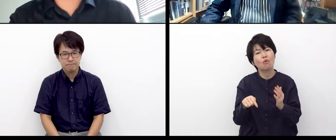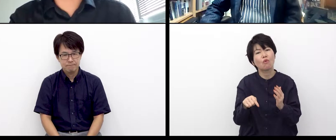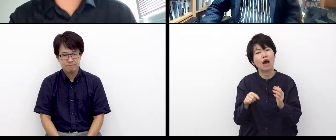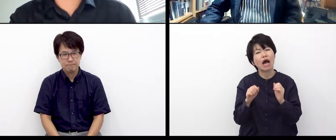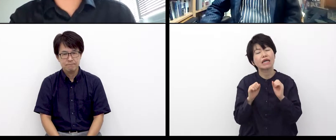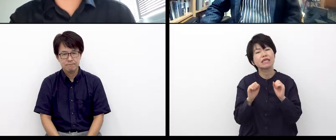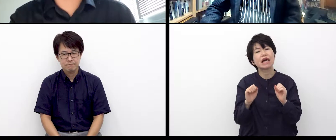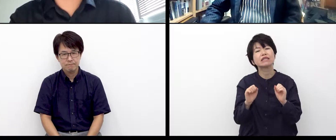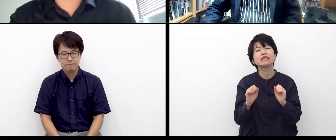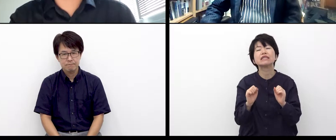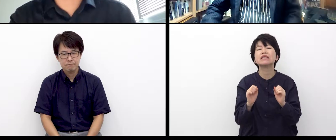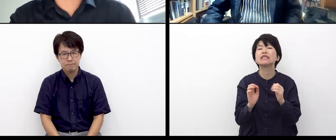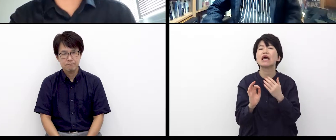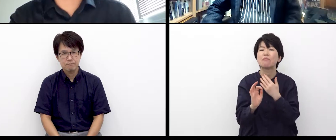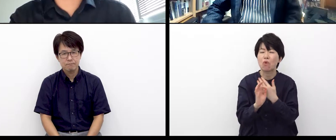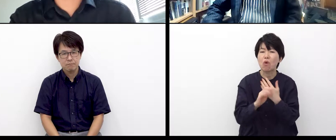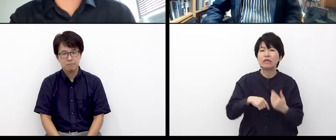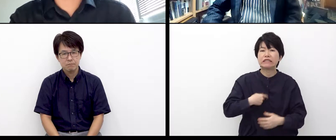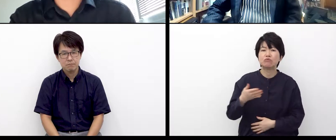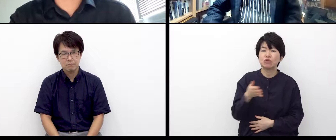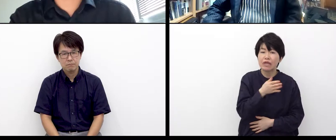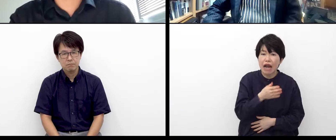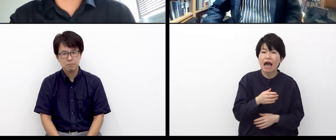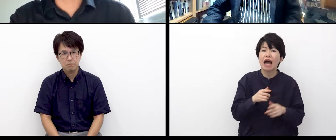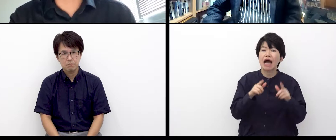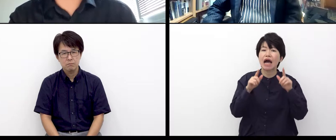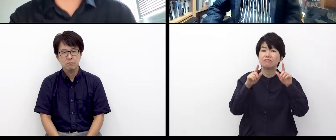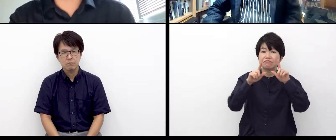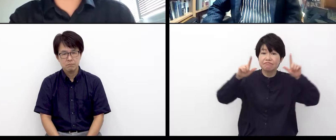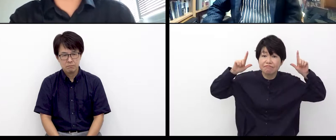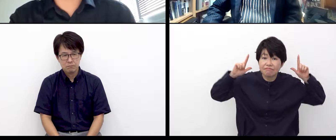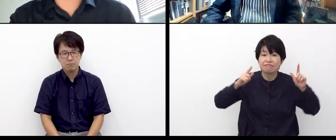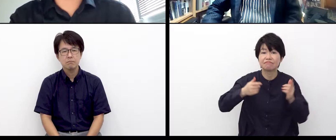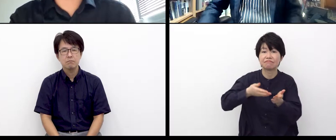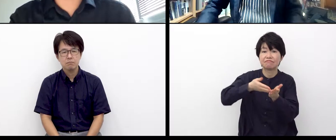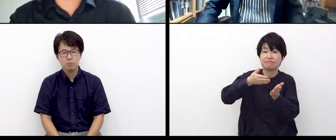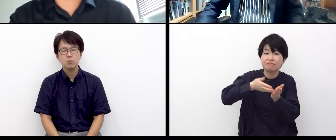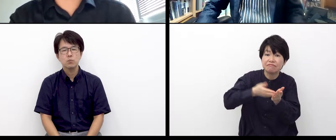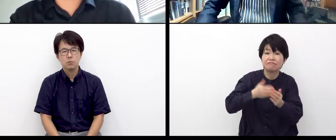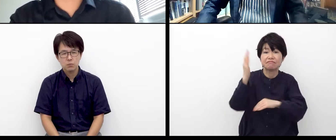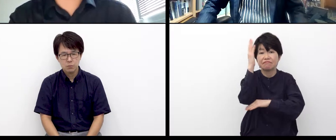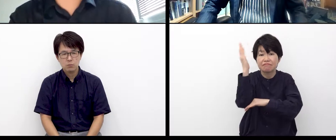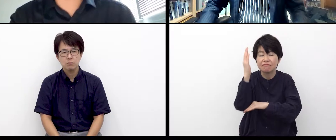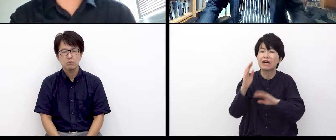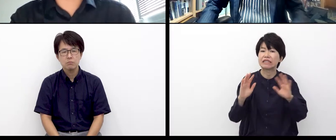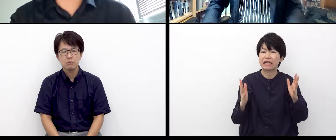from their side.